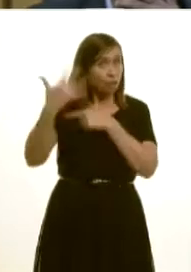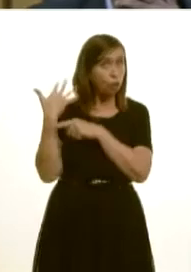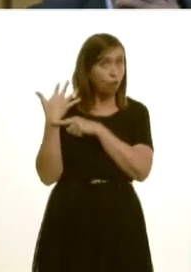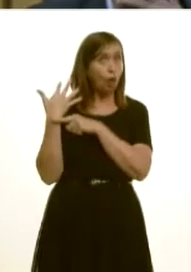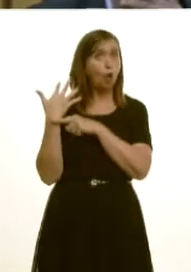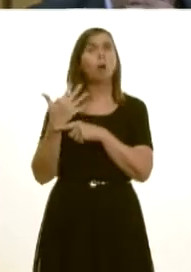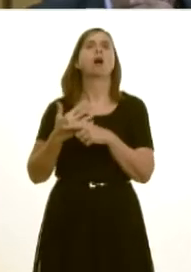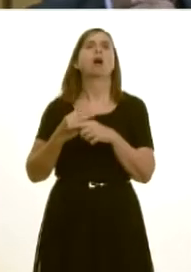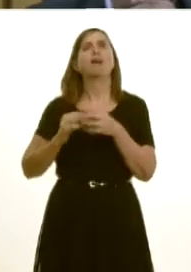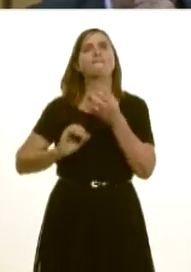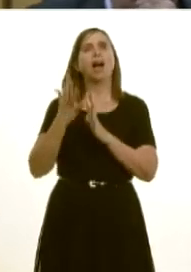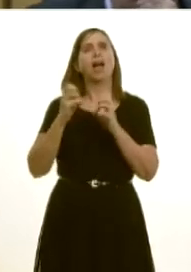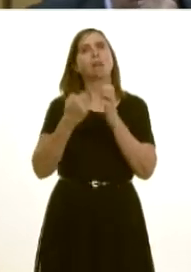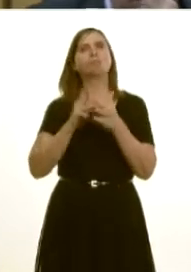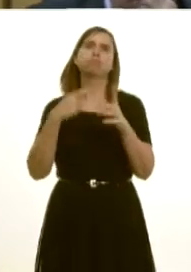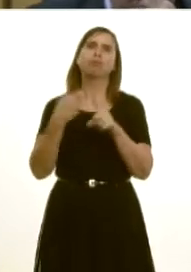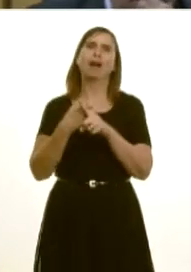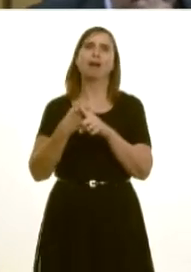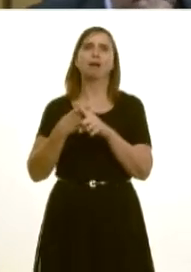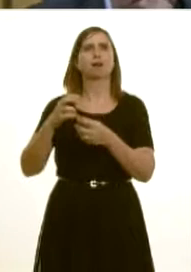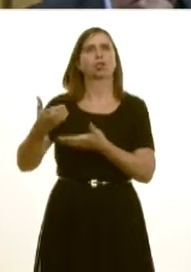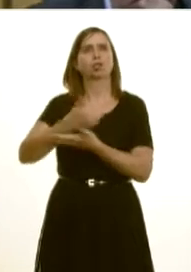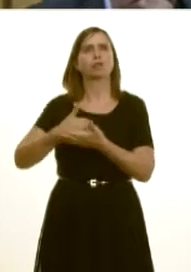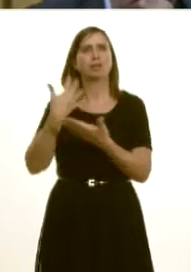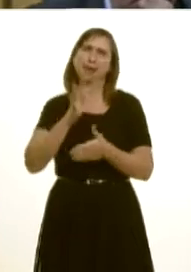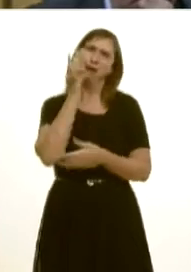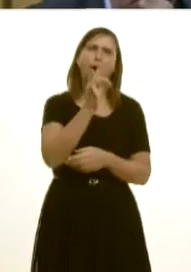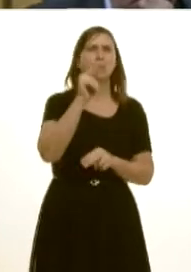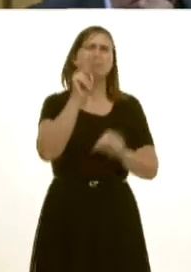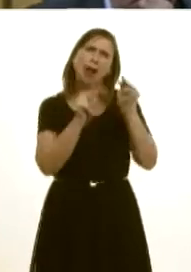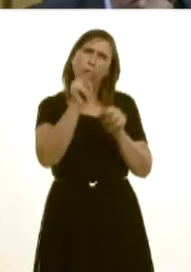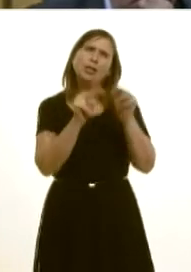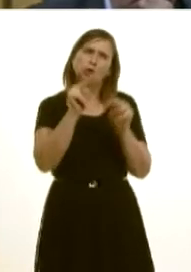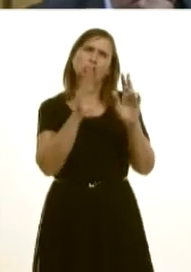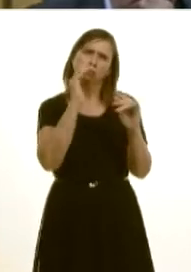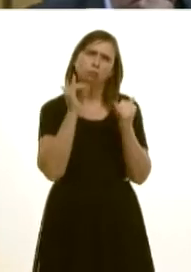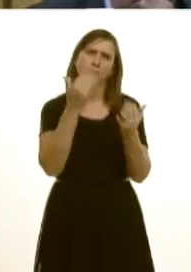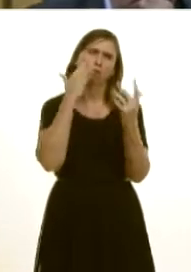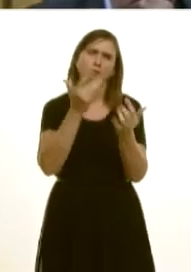Wales charity called for such robust evaluation, stating that those most at risk were due to